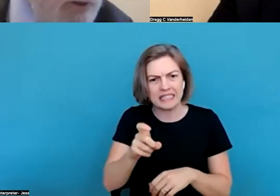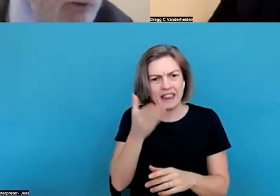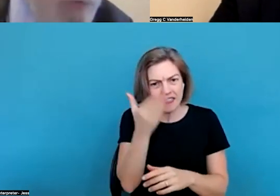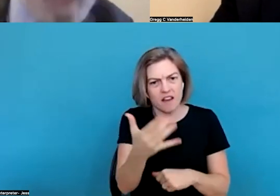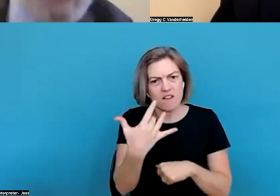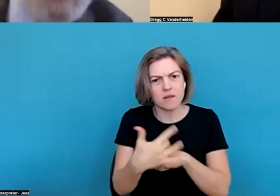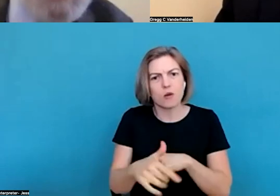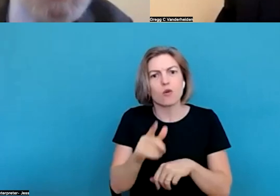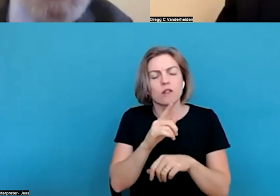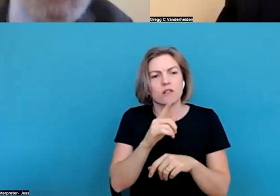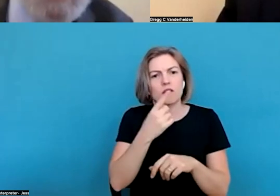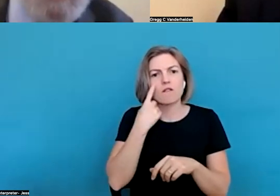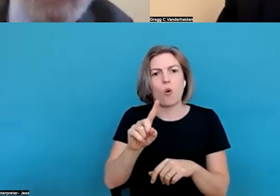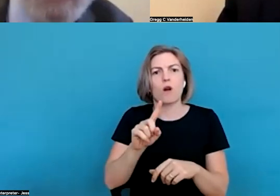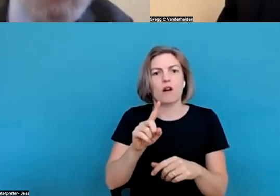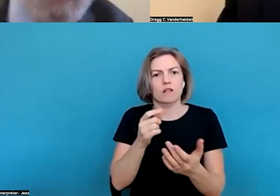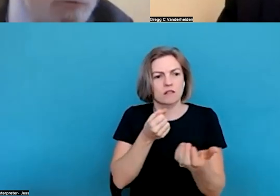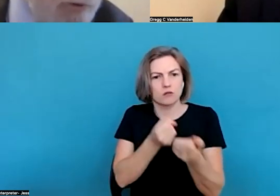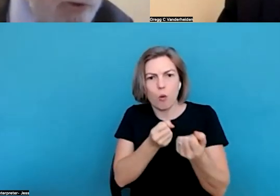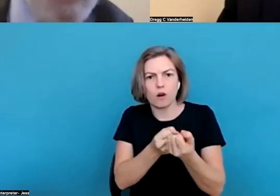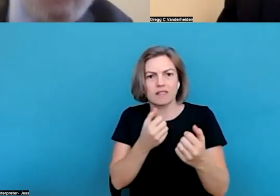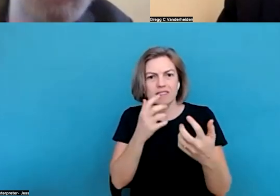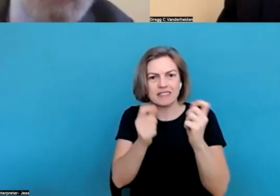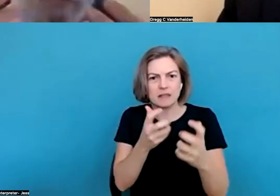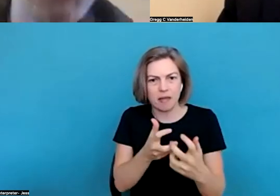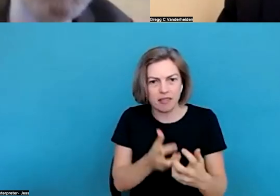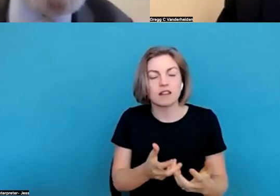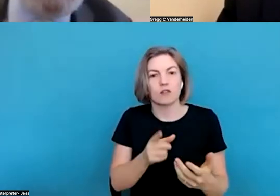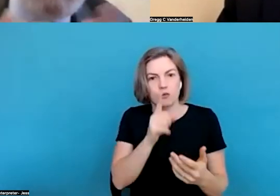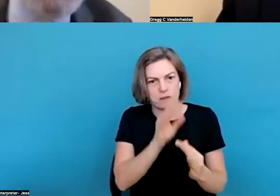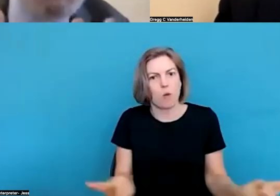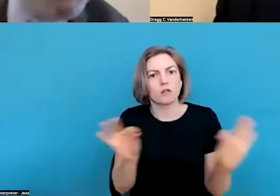a very useful kind of practice to engage in as a standard thing -- we